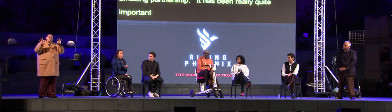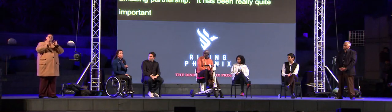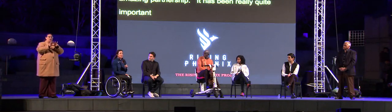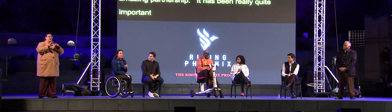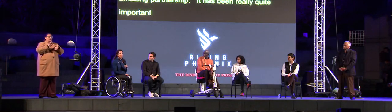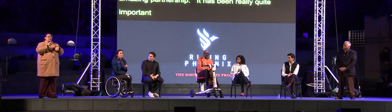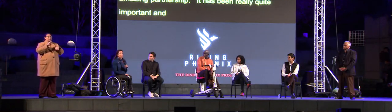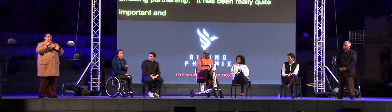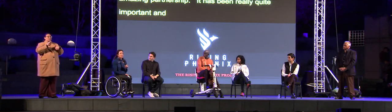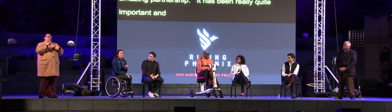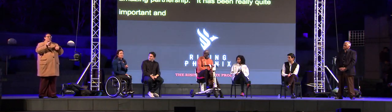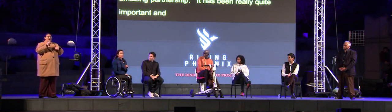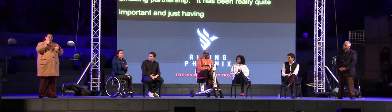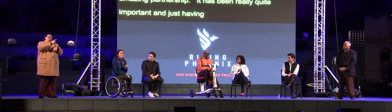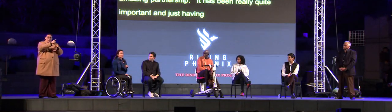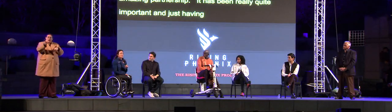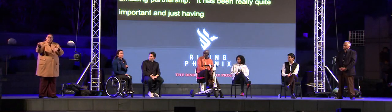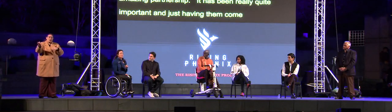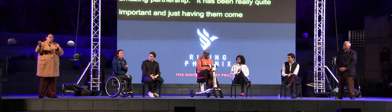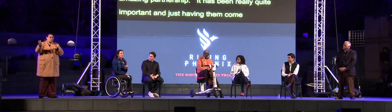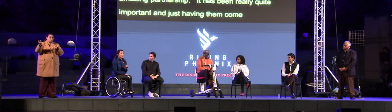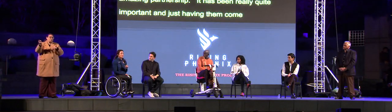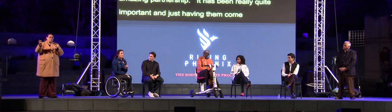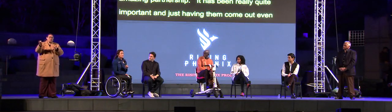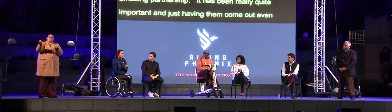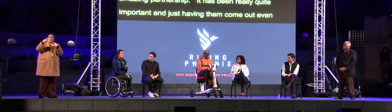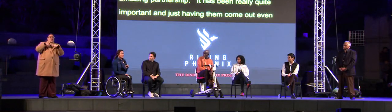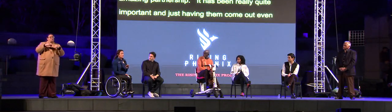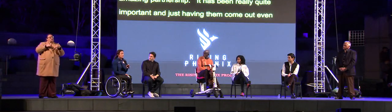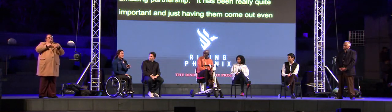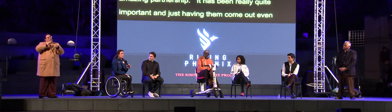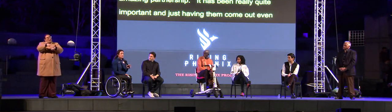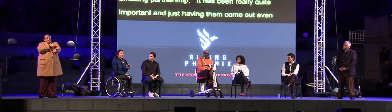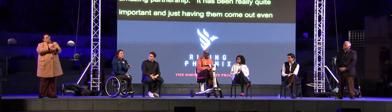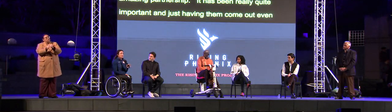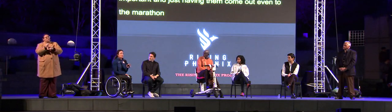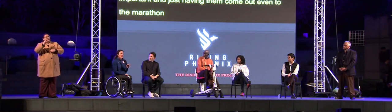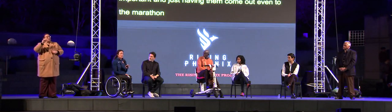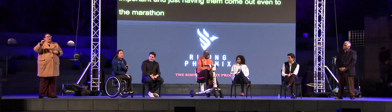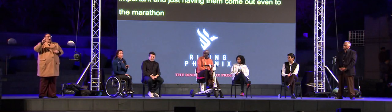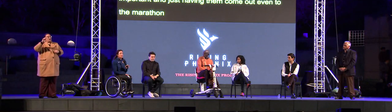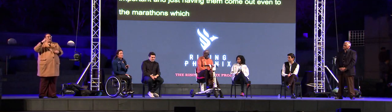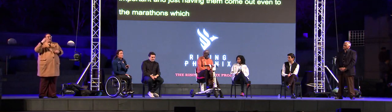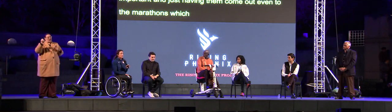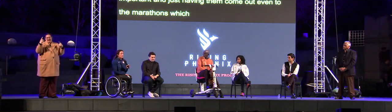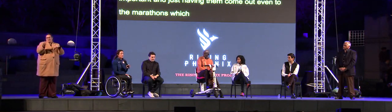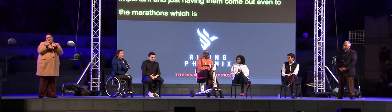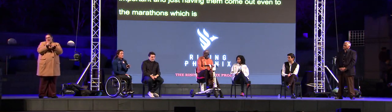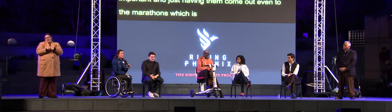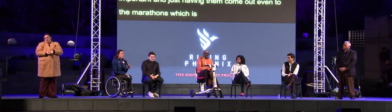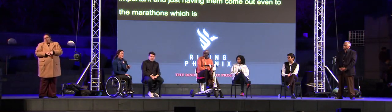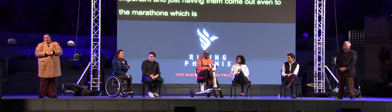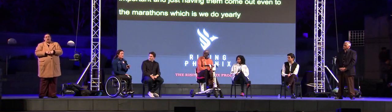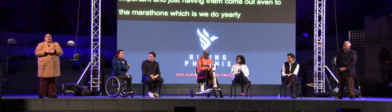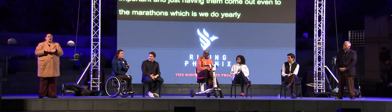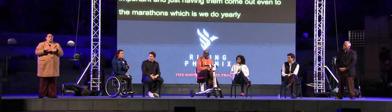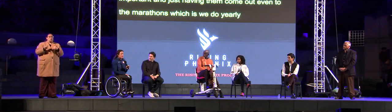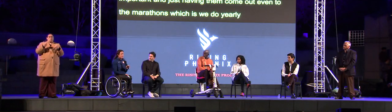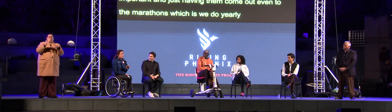having them come out even to the marathons, which we do yearly, it's been such an increase there.